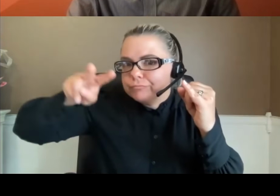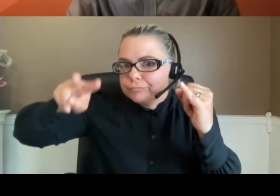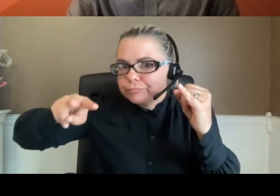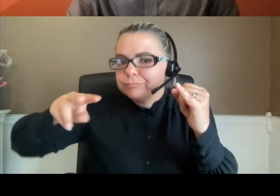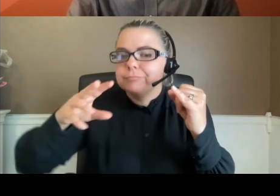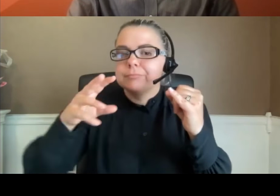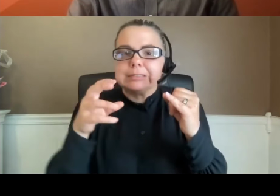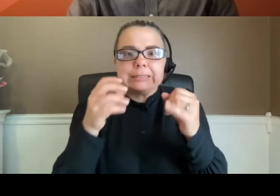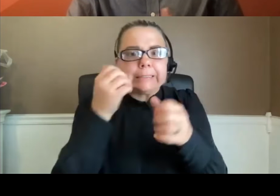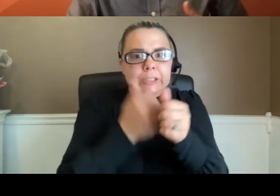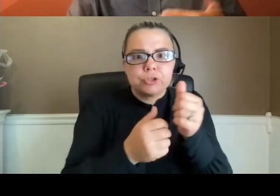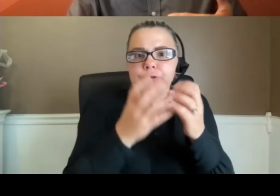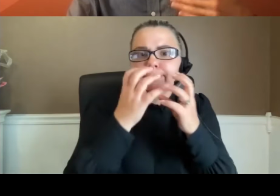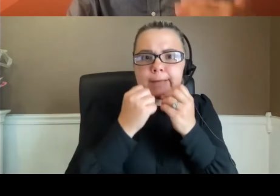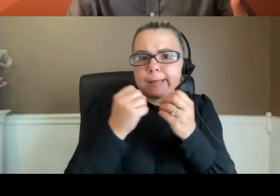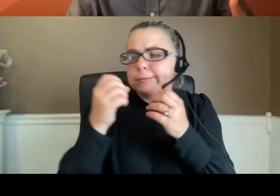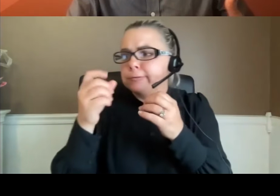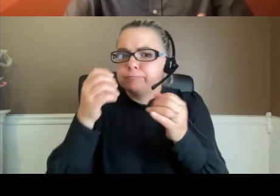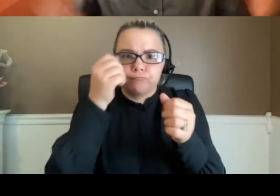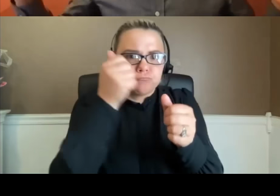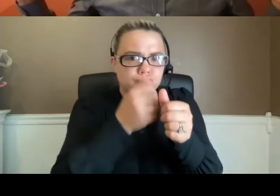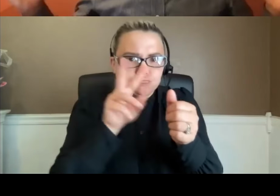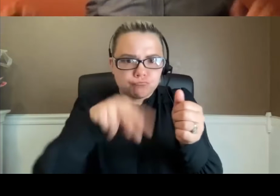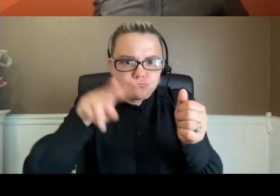of each of those points there is. That would be the same thing as just reading a table